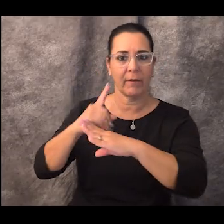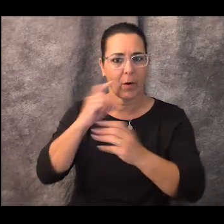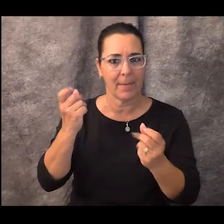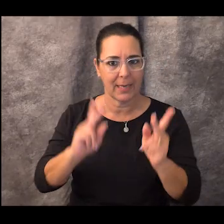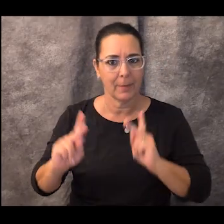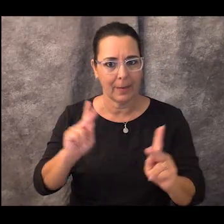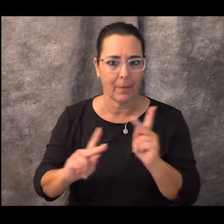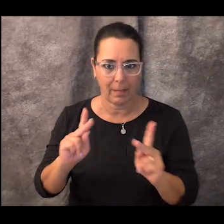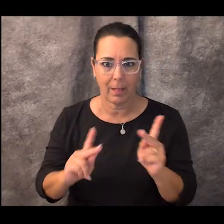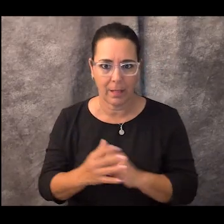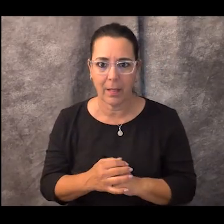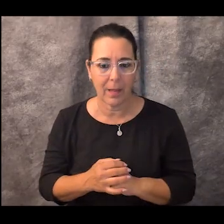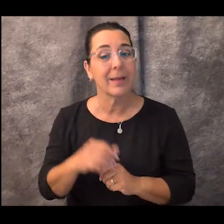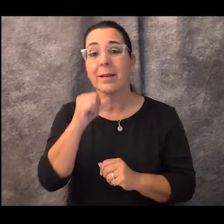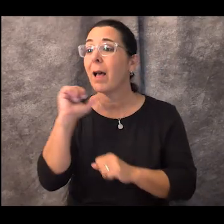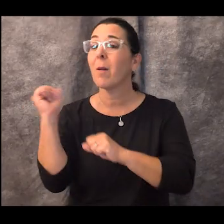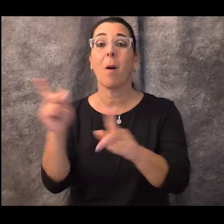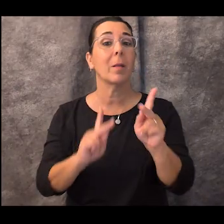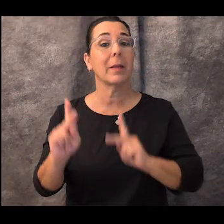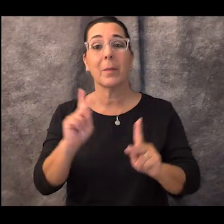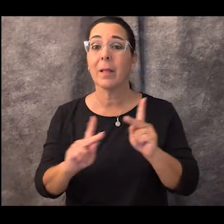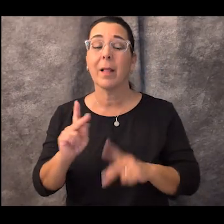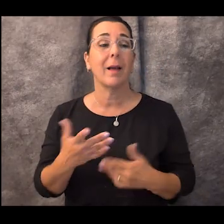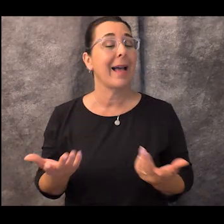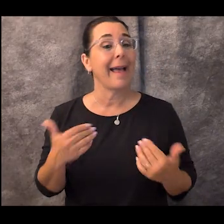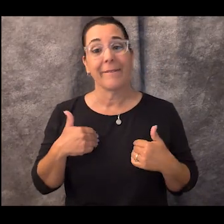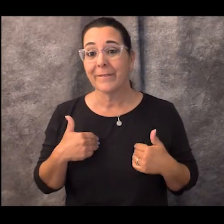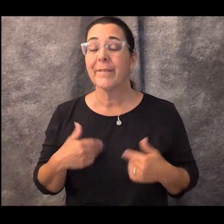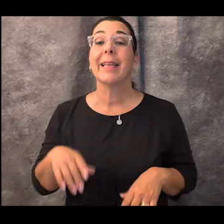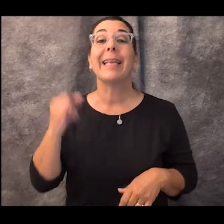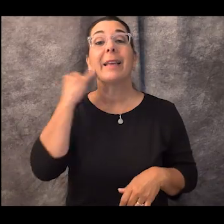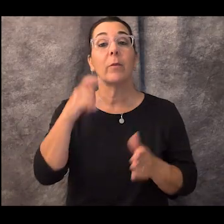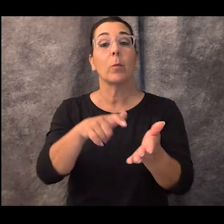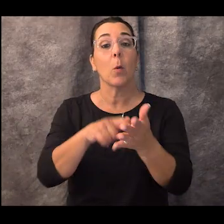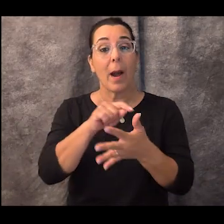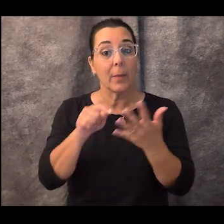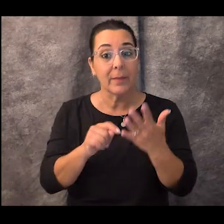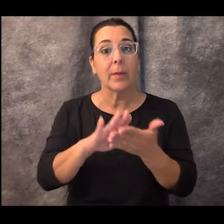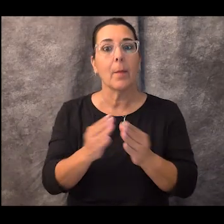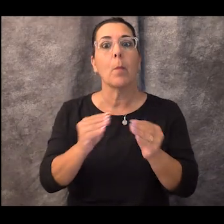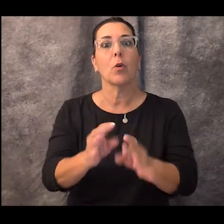Not everyone has, especially if those requirements get stricter and stricter and harder to have the right type of ID